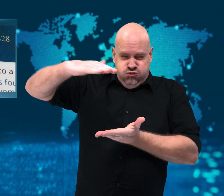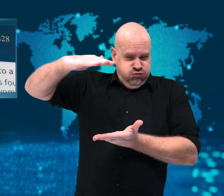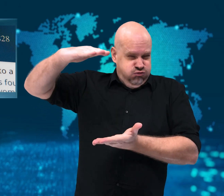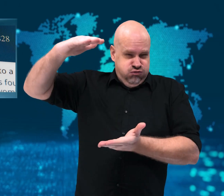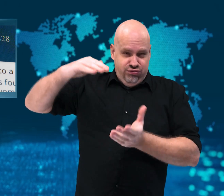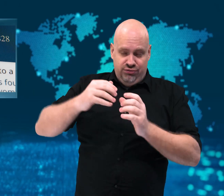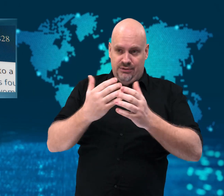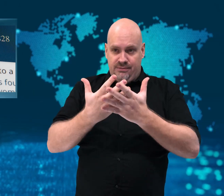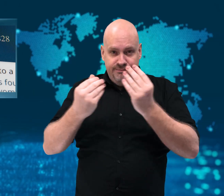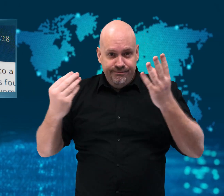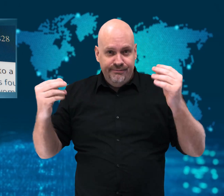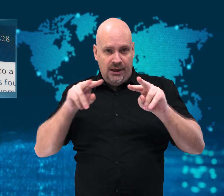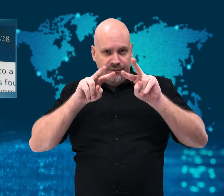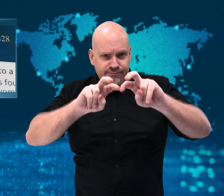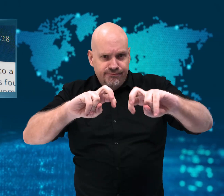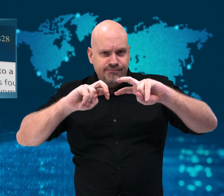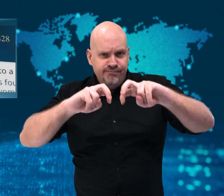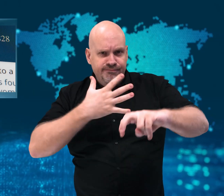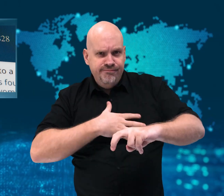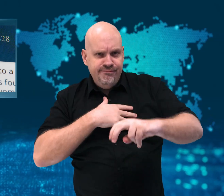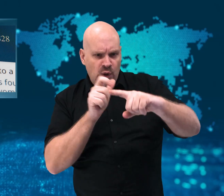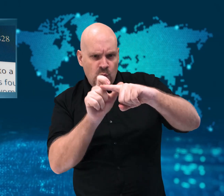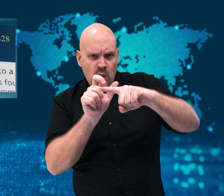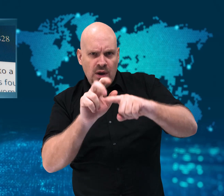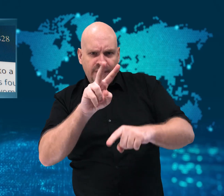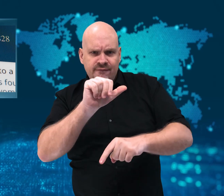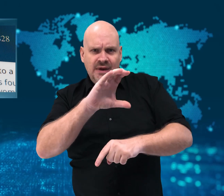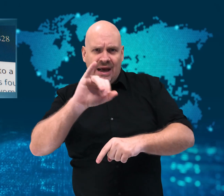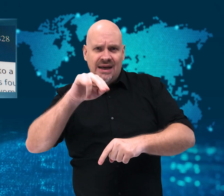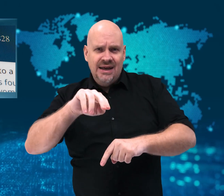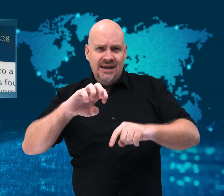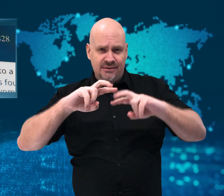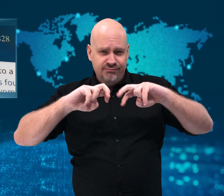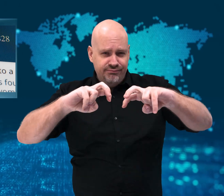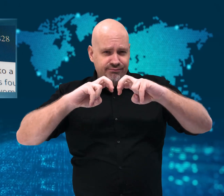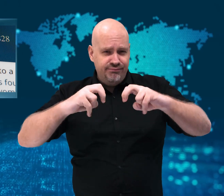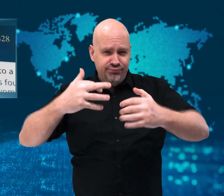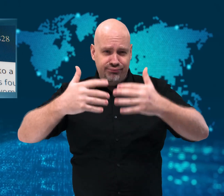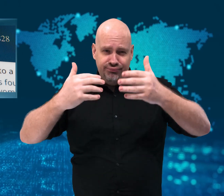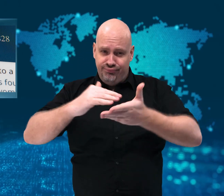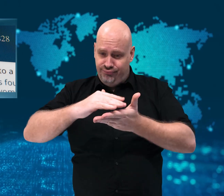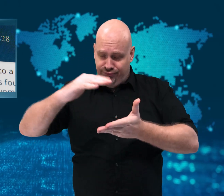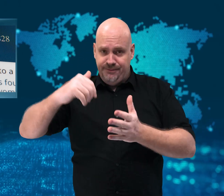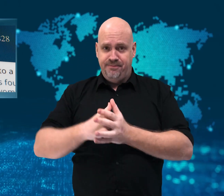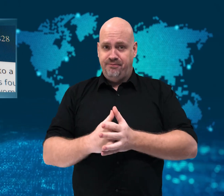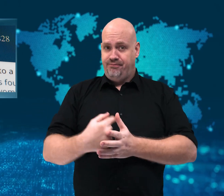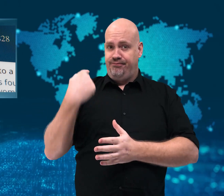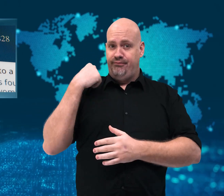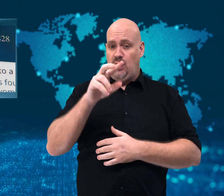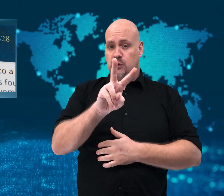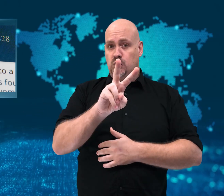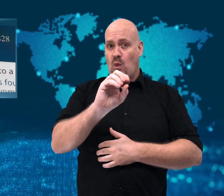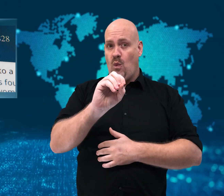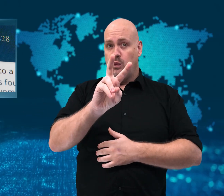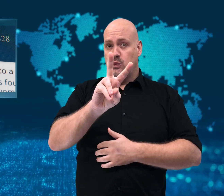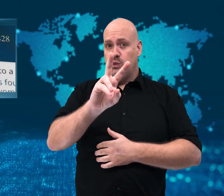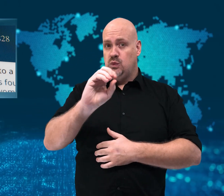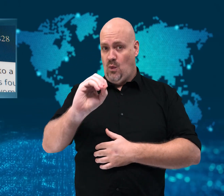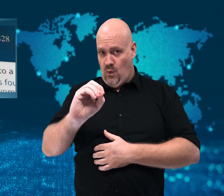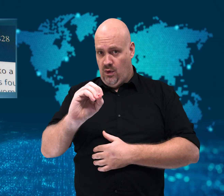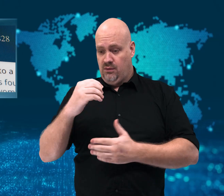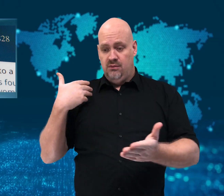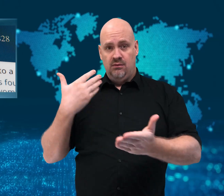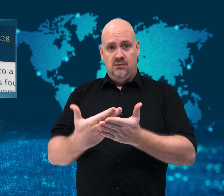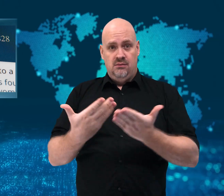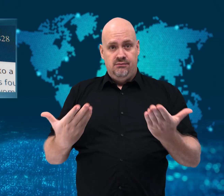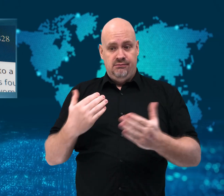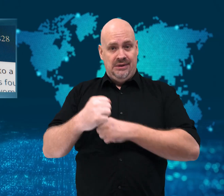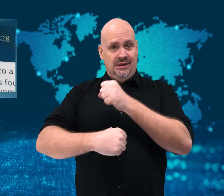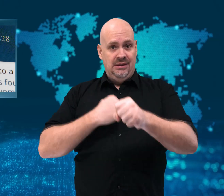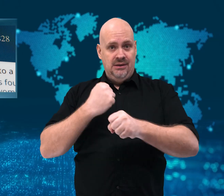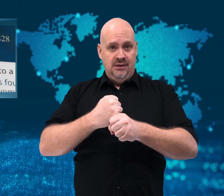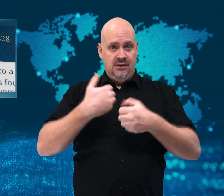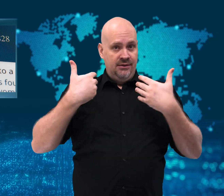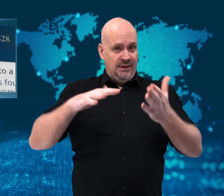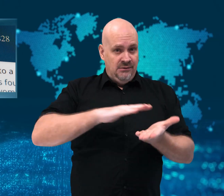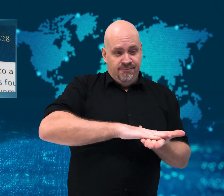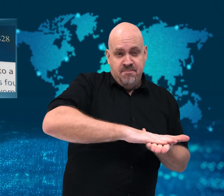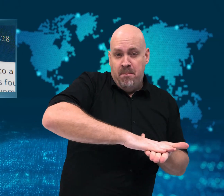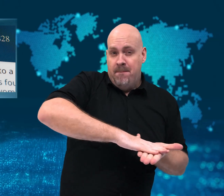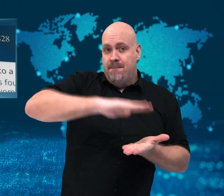looked up in internet searches - searches for the word vaccine